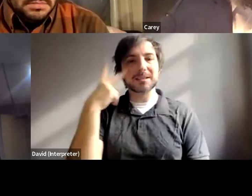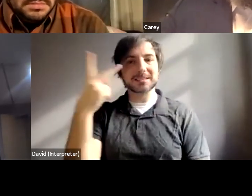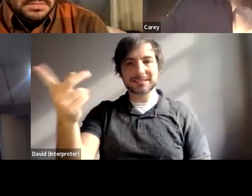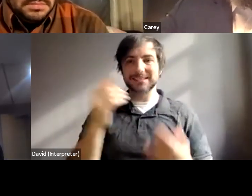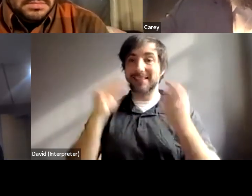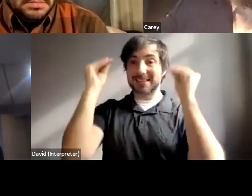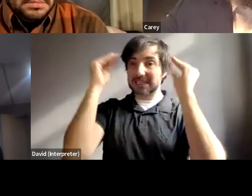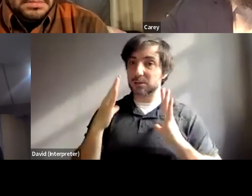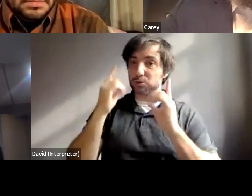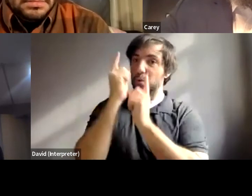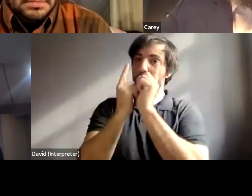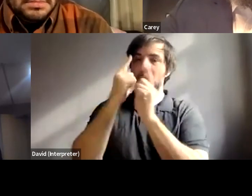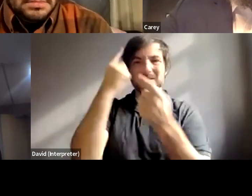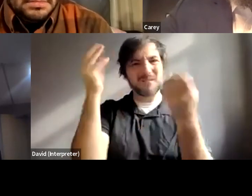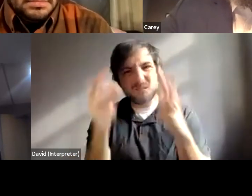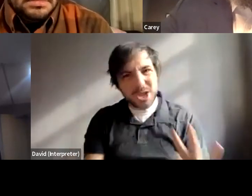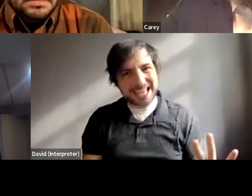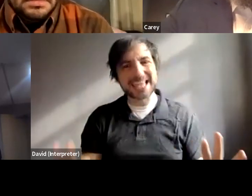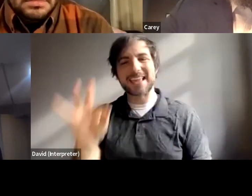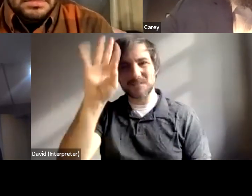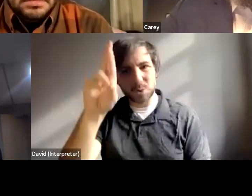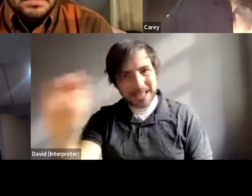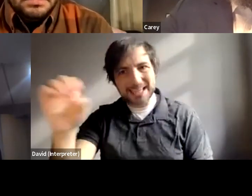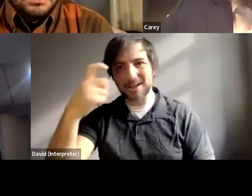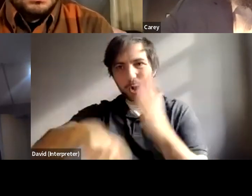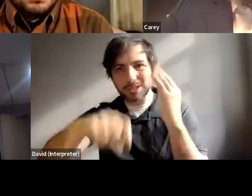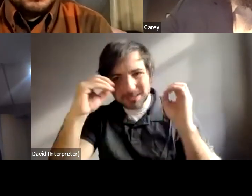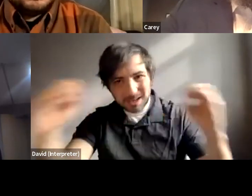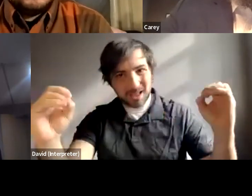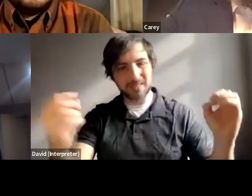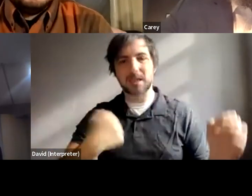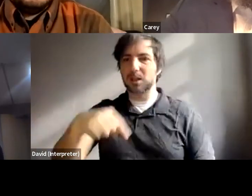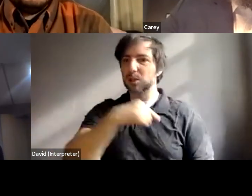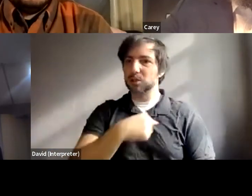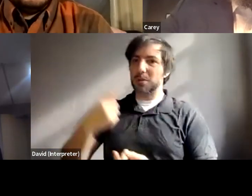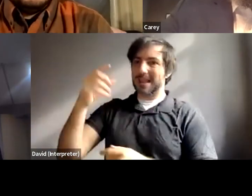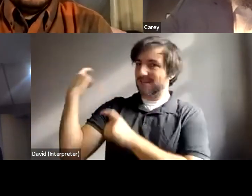. We are a grant funded program. There are some other